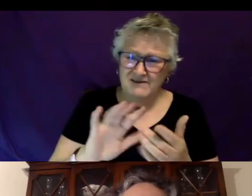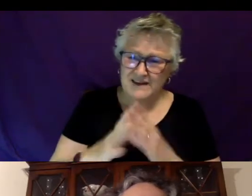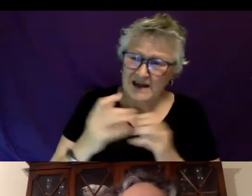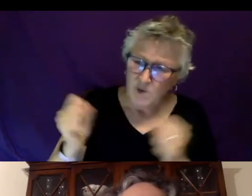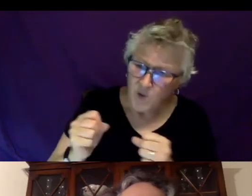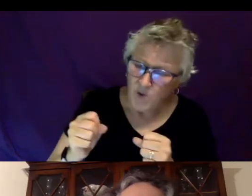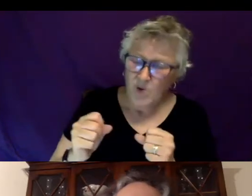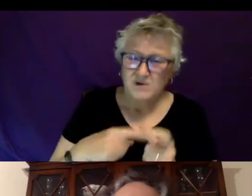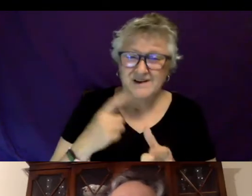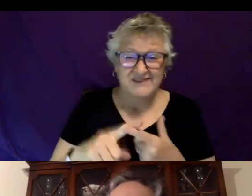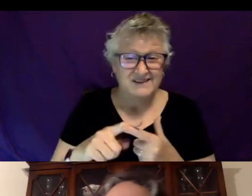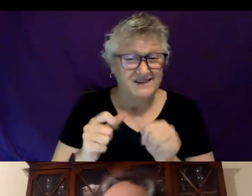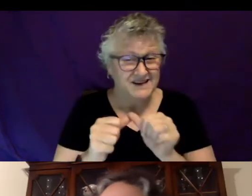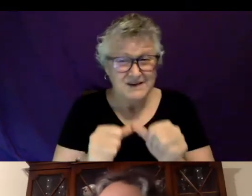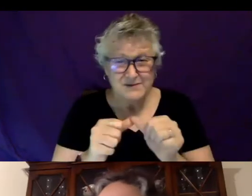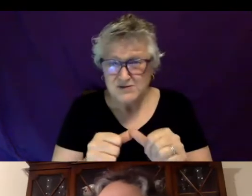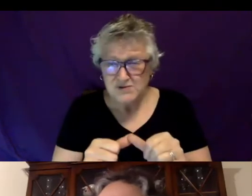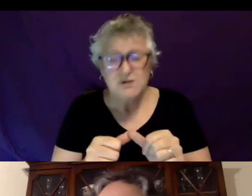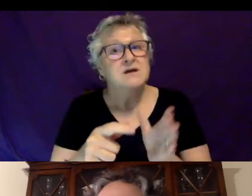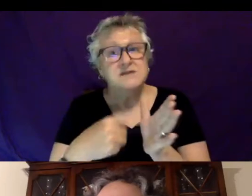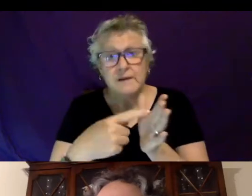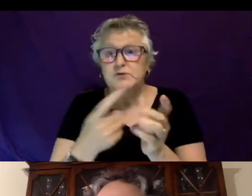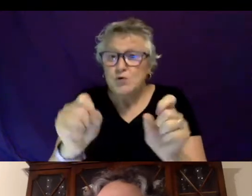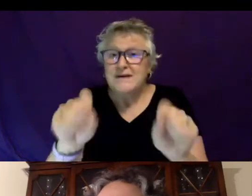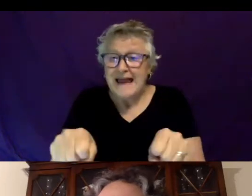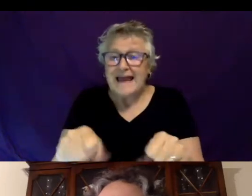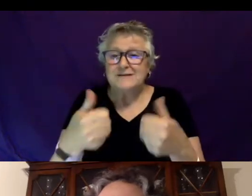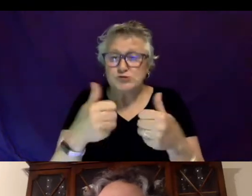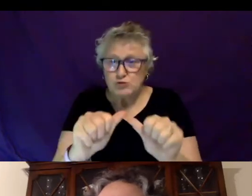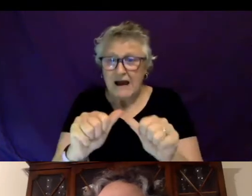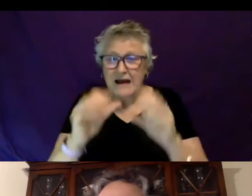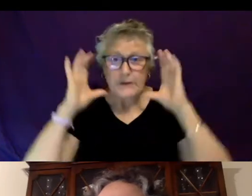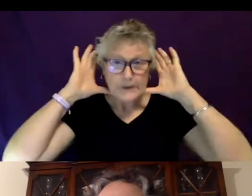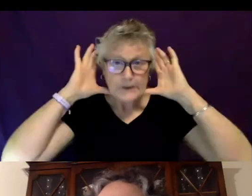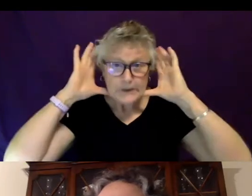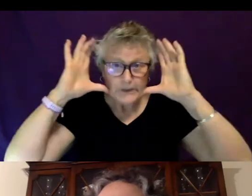And sometimes you can try the cone of shame. Our bird wouldn't tolerate the cone of shame,